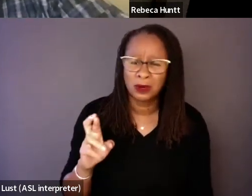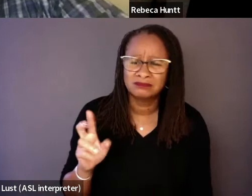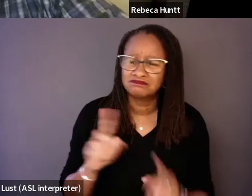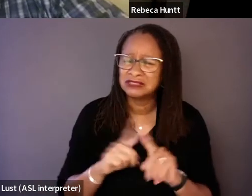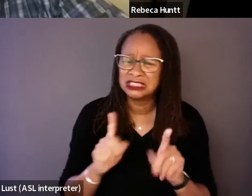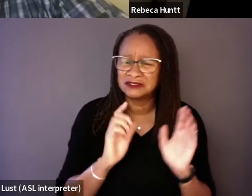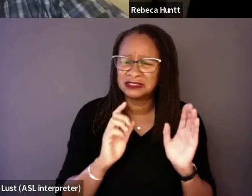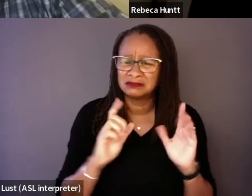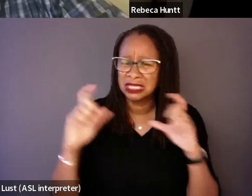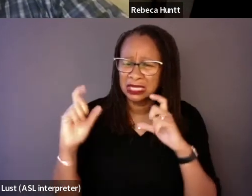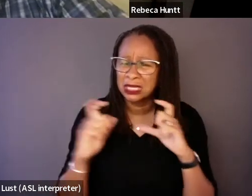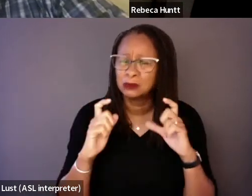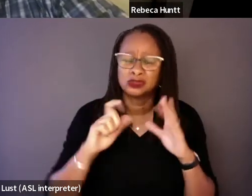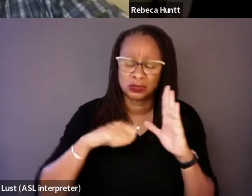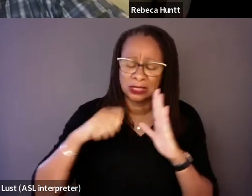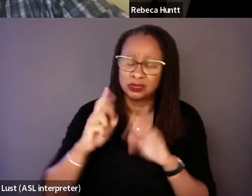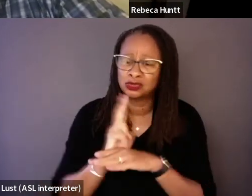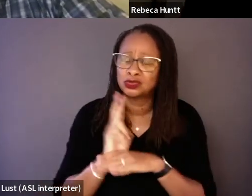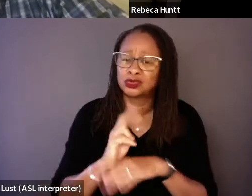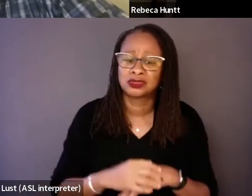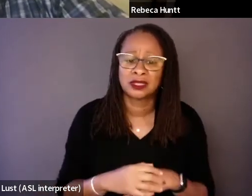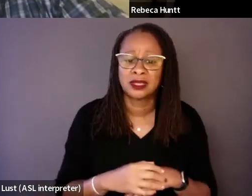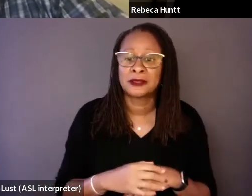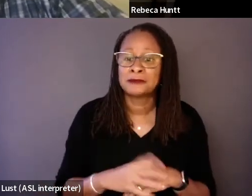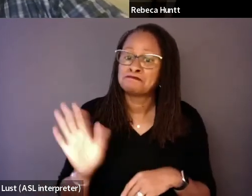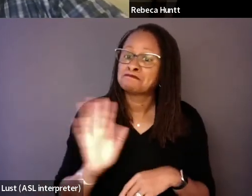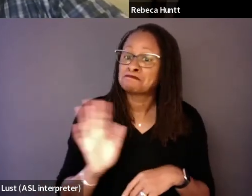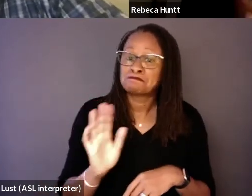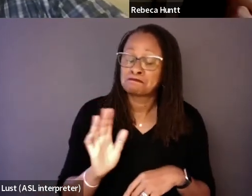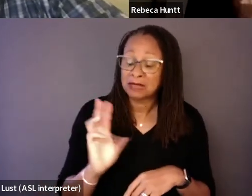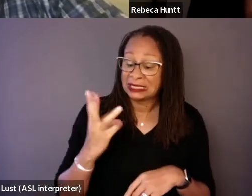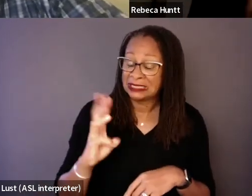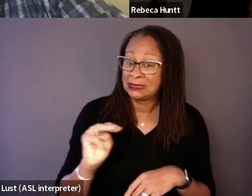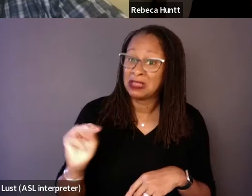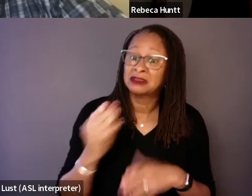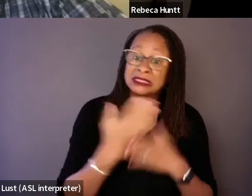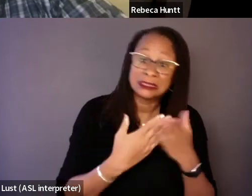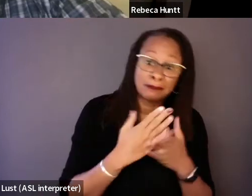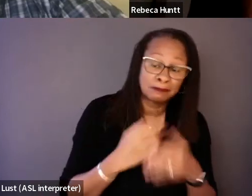medium that worked best for you, for the film? Hundred not the entire film is shot on 16 millimeters.